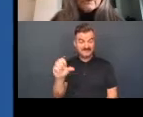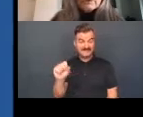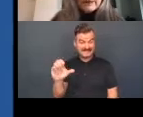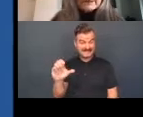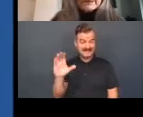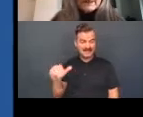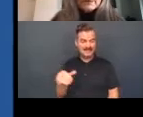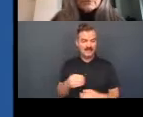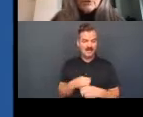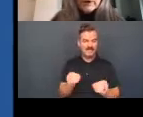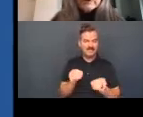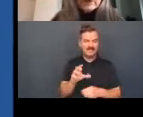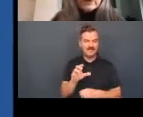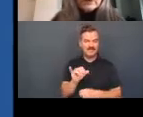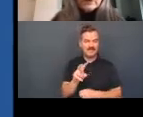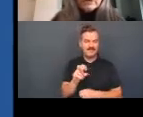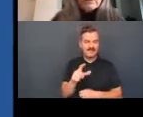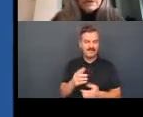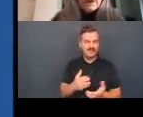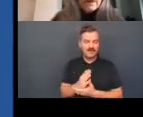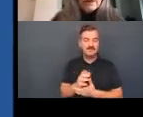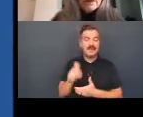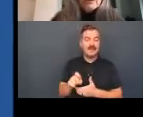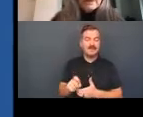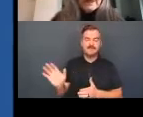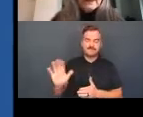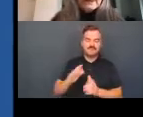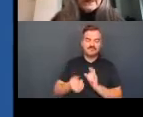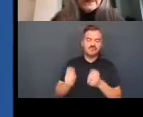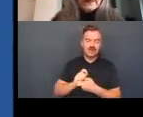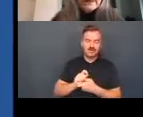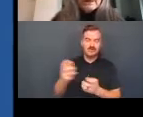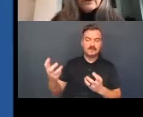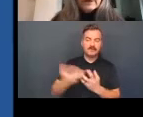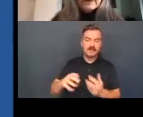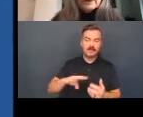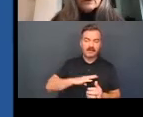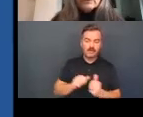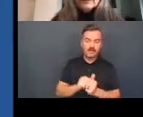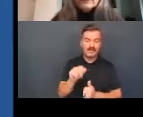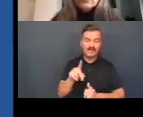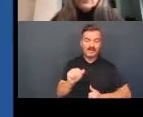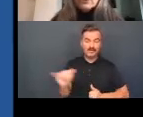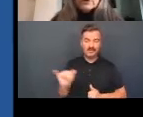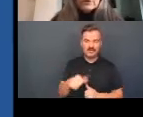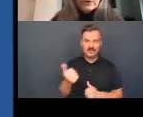Rights had to require changes to comply with the ADA and other anti discrimination laws,